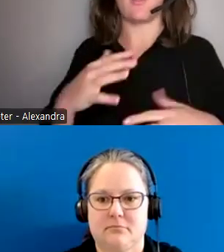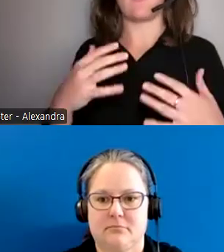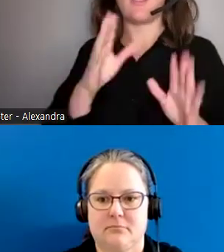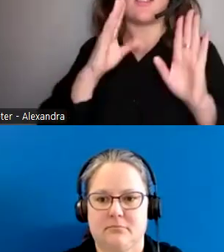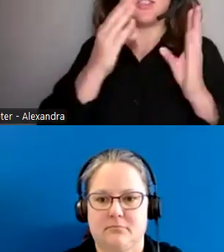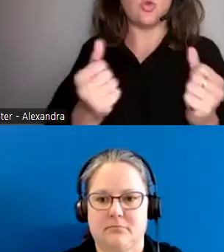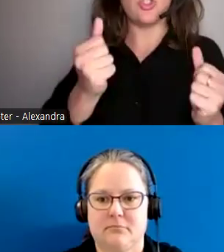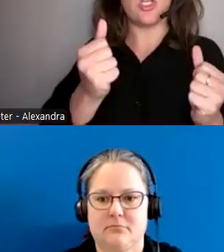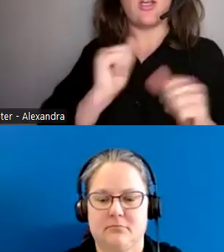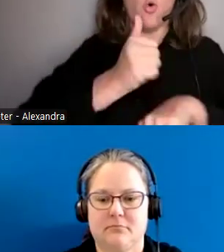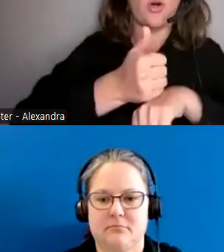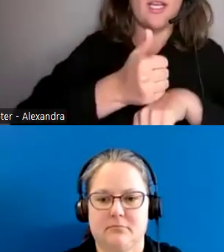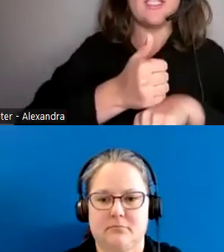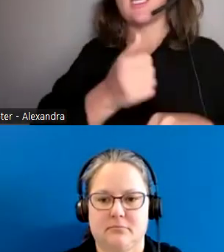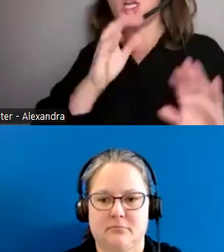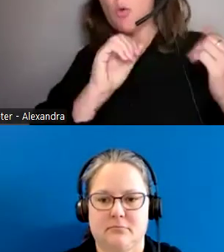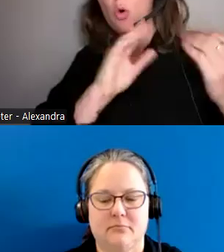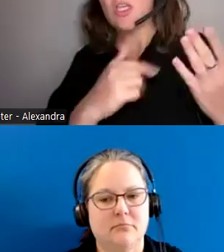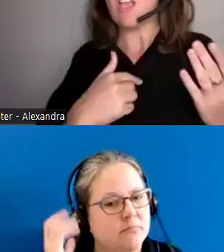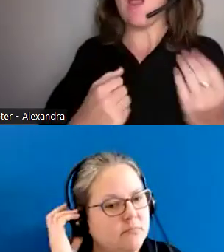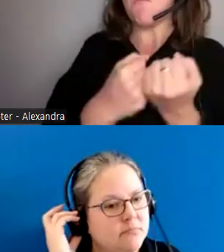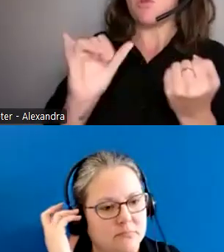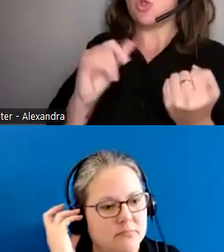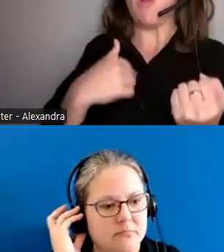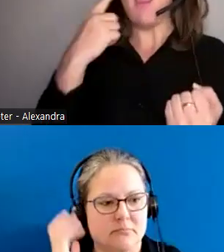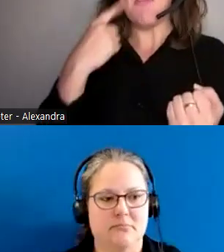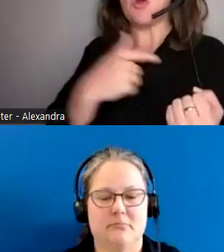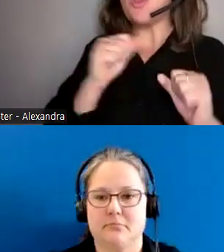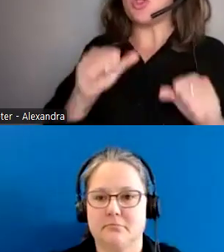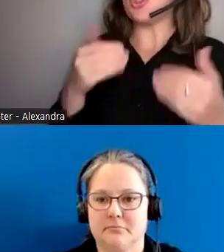of that too. I think that you know we probably are at a place where we could start looking at